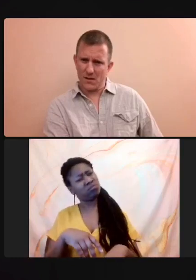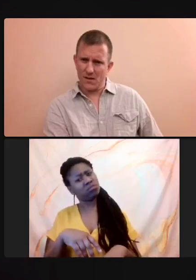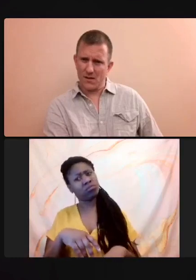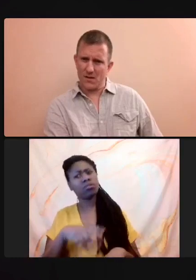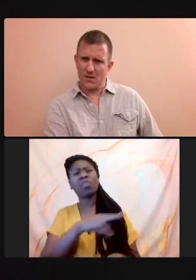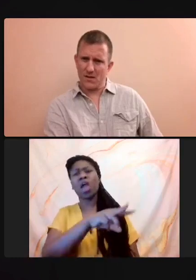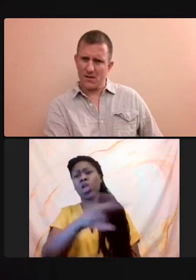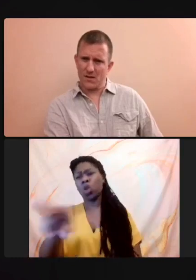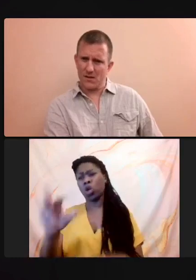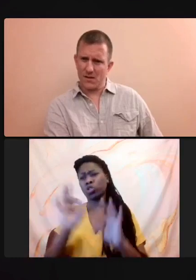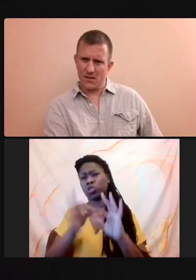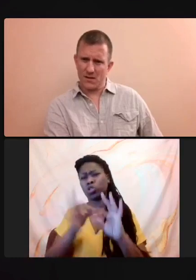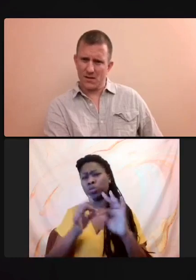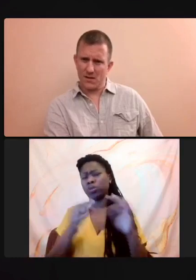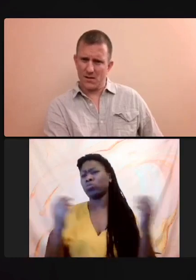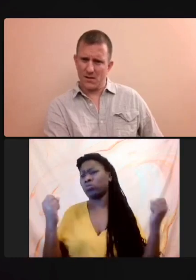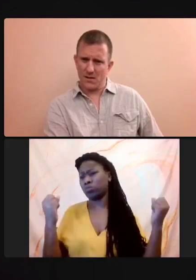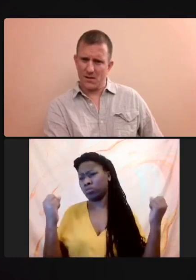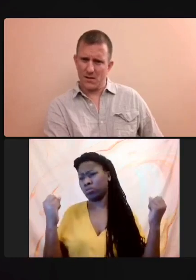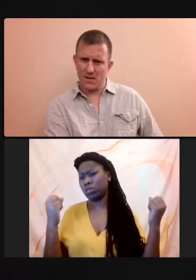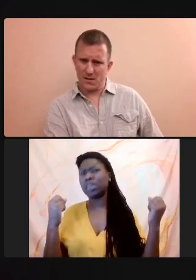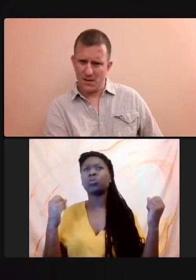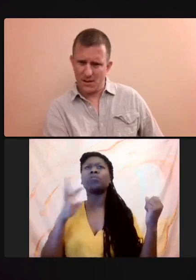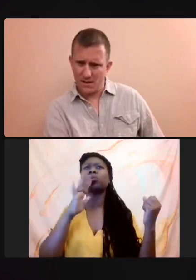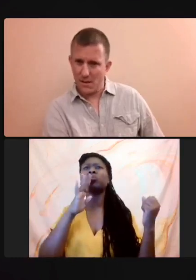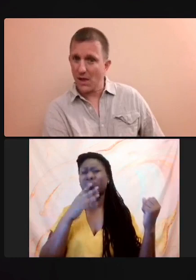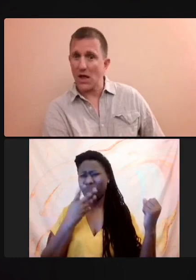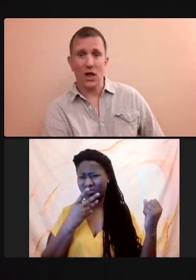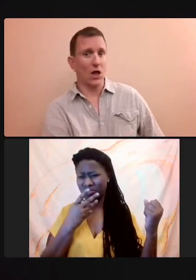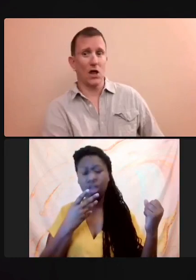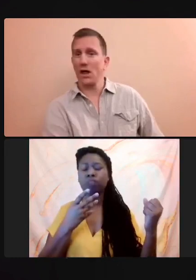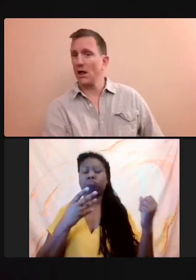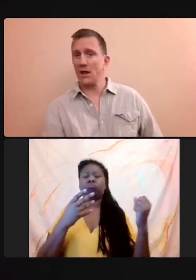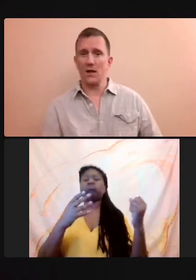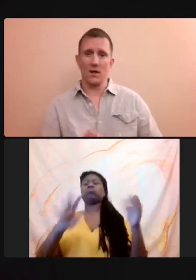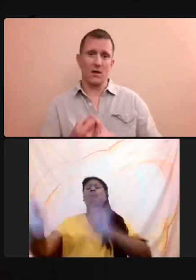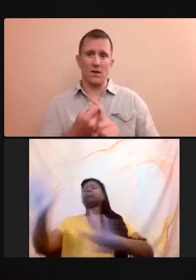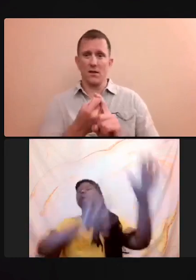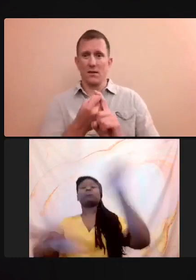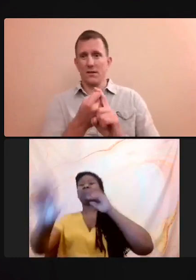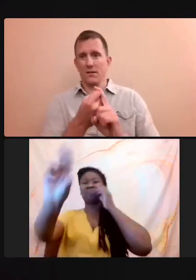Yes. So that Otter app there's also other apps live transcript.